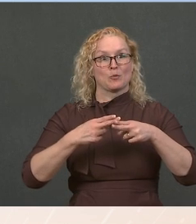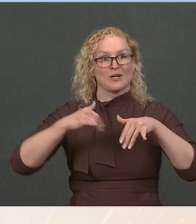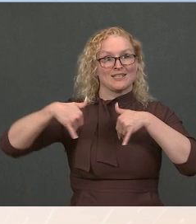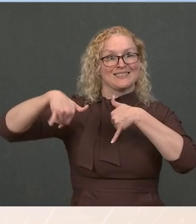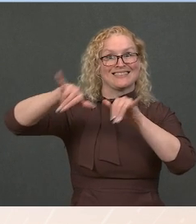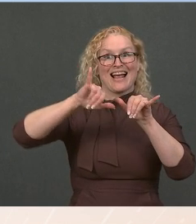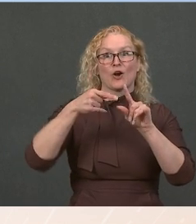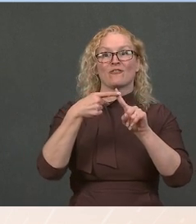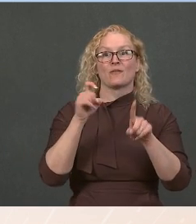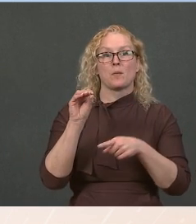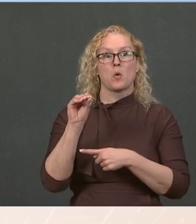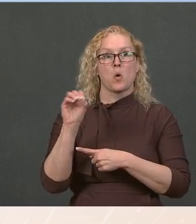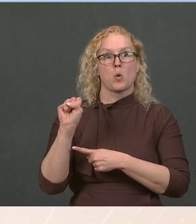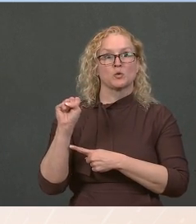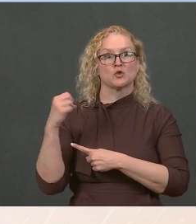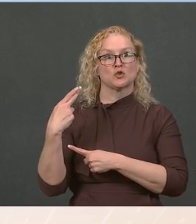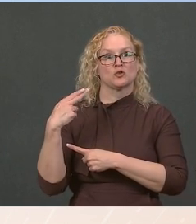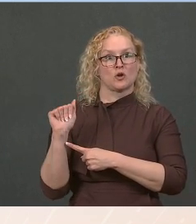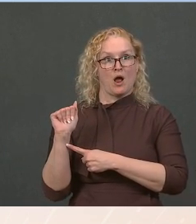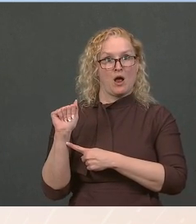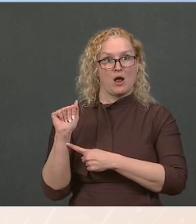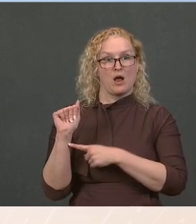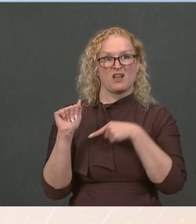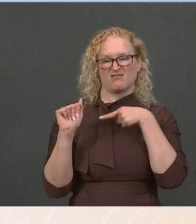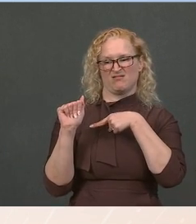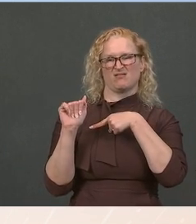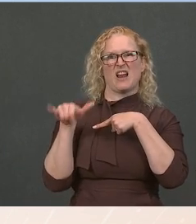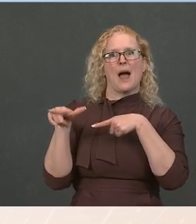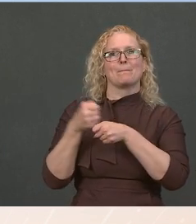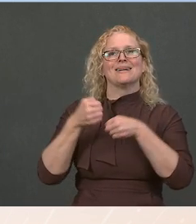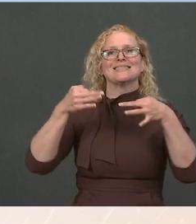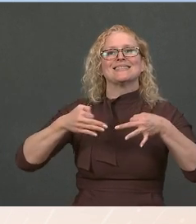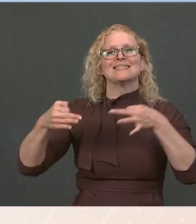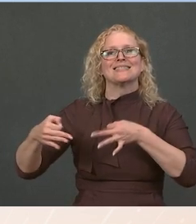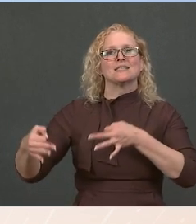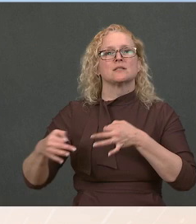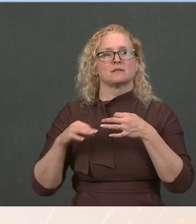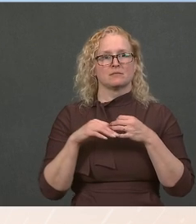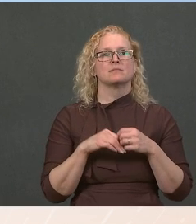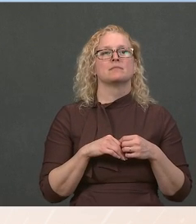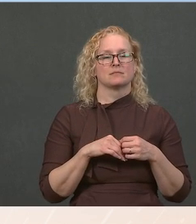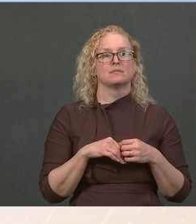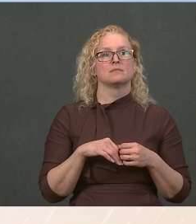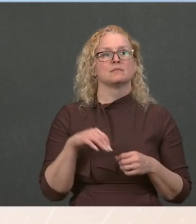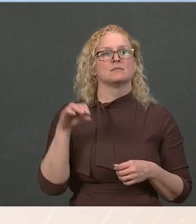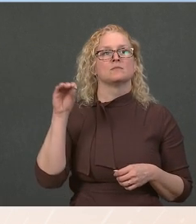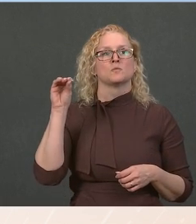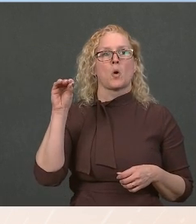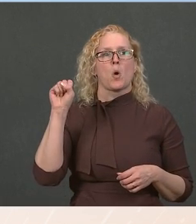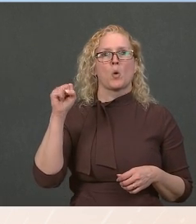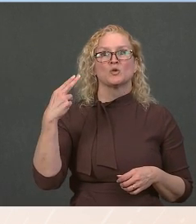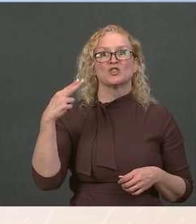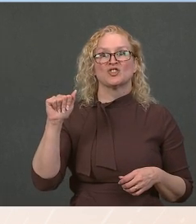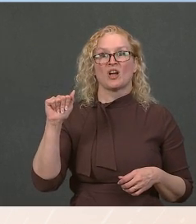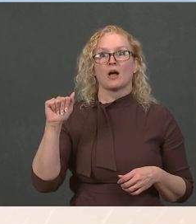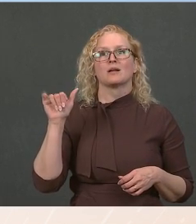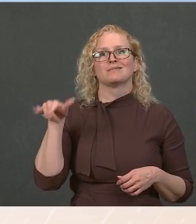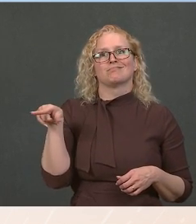and consistent with OSHA requirements to protect workers from health and safety hazards, including infectious disease